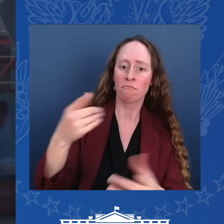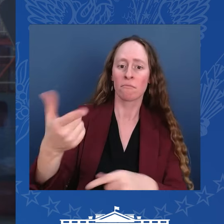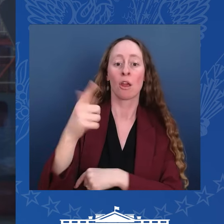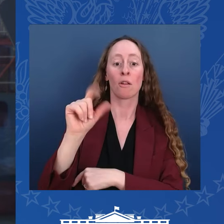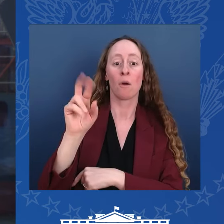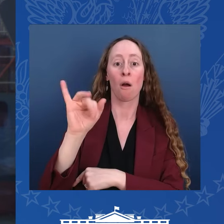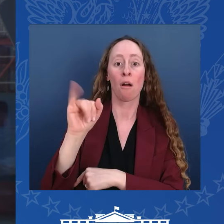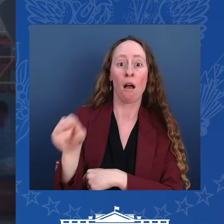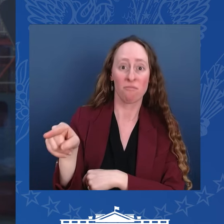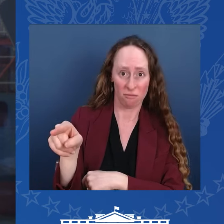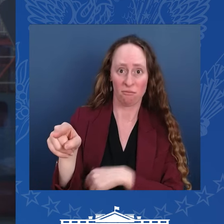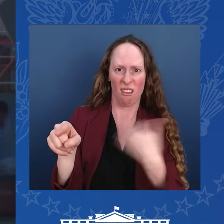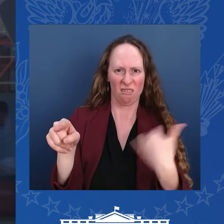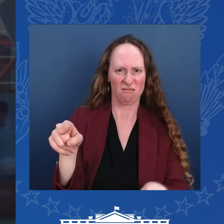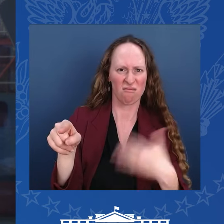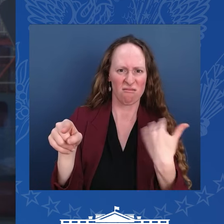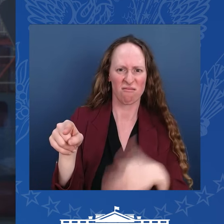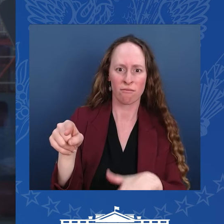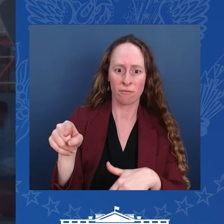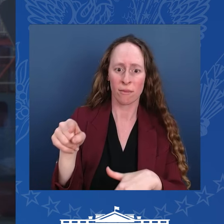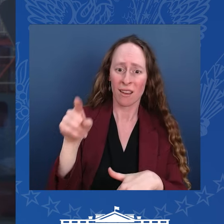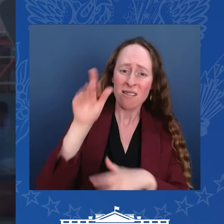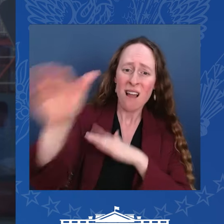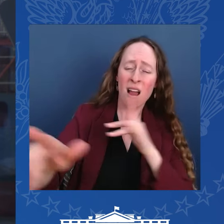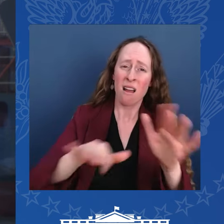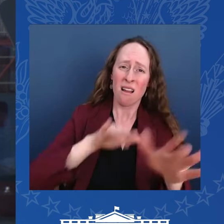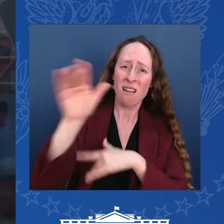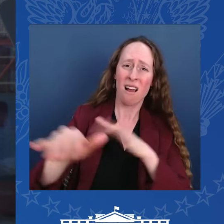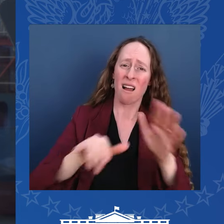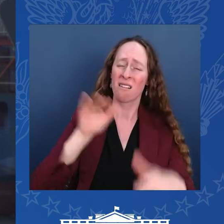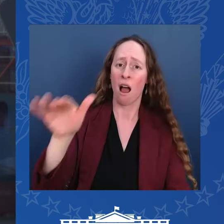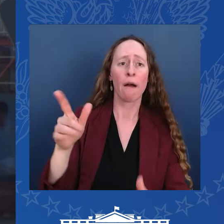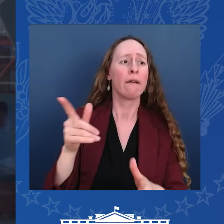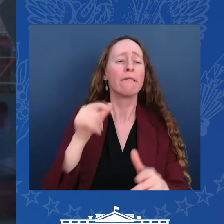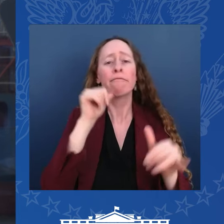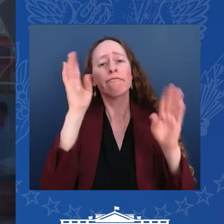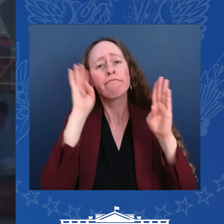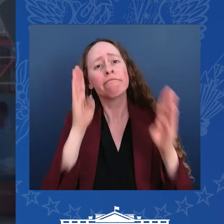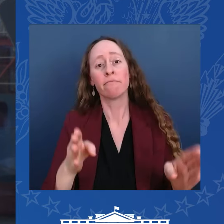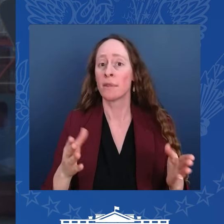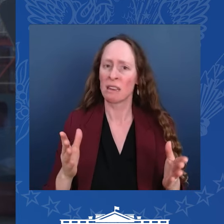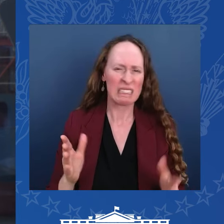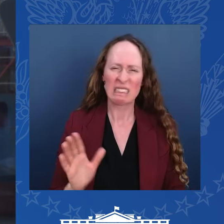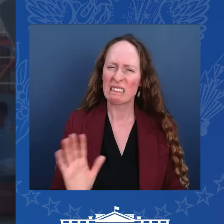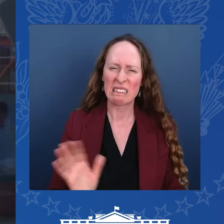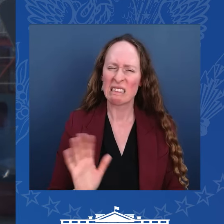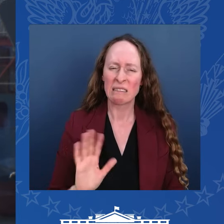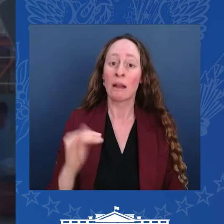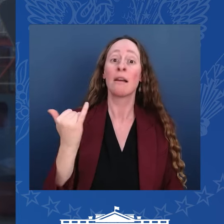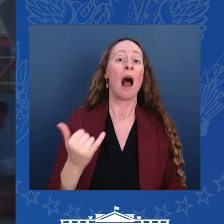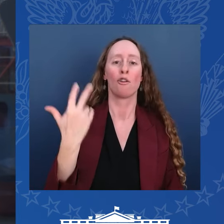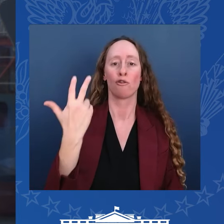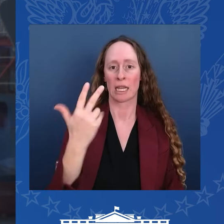Simply wrong. The new $3 billion funding we're delivering today. Well, poorest communities all across America.